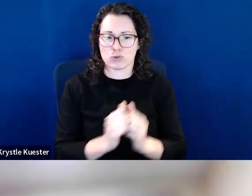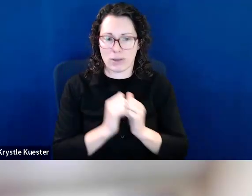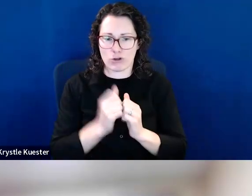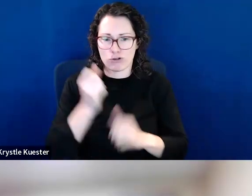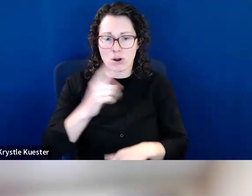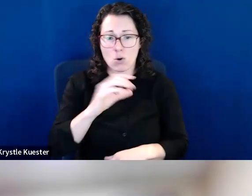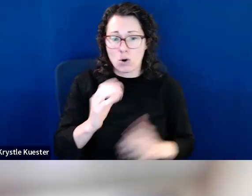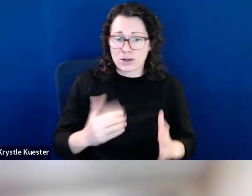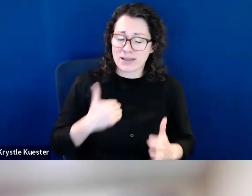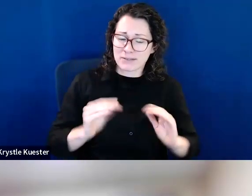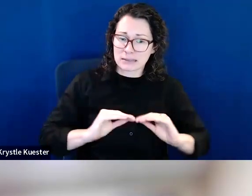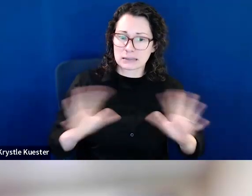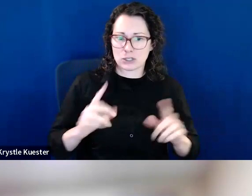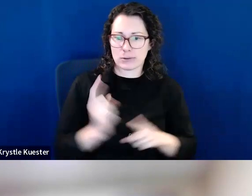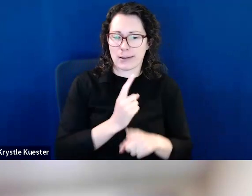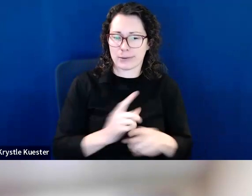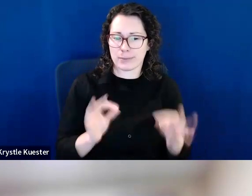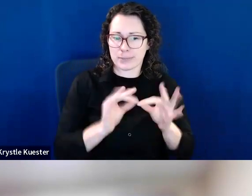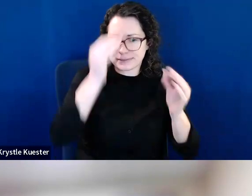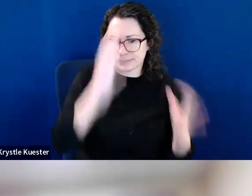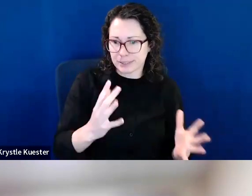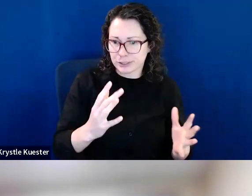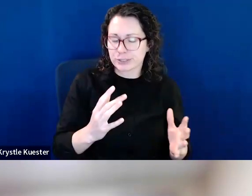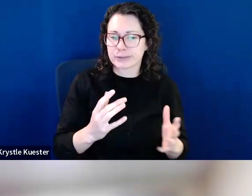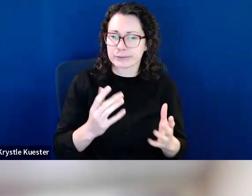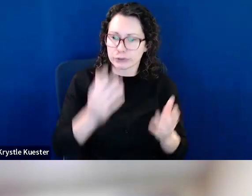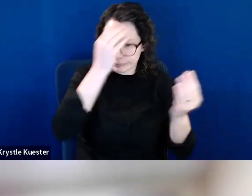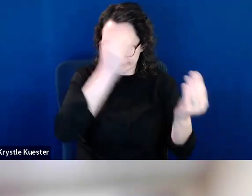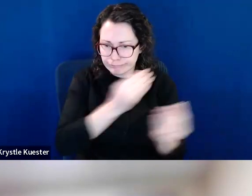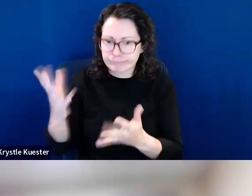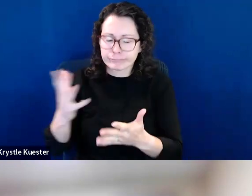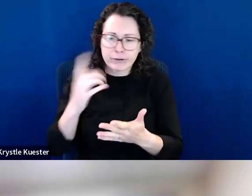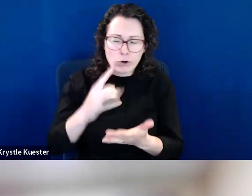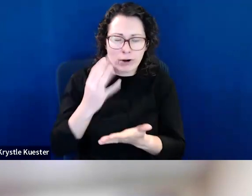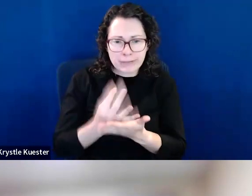deserve clear, accurate pricing information to make informed financial decisions so they